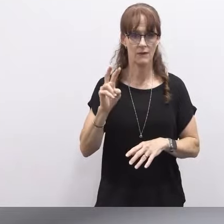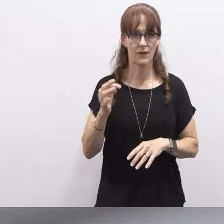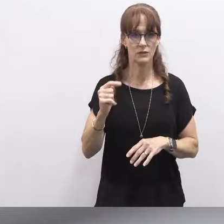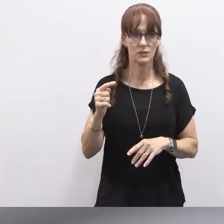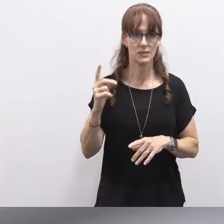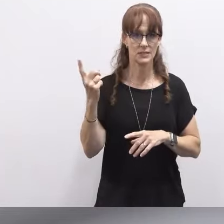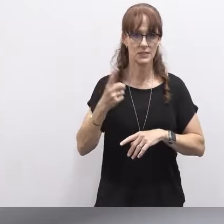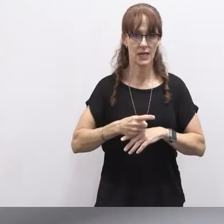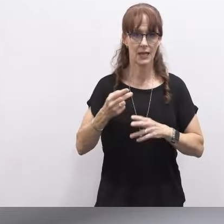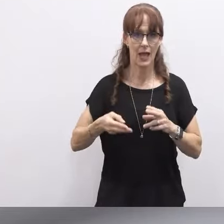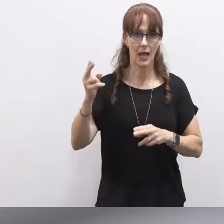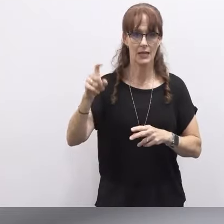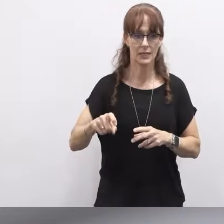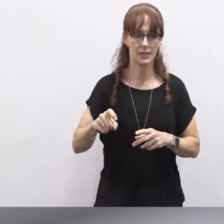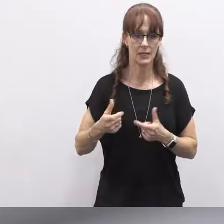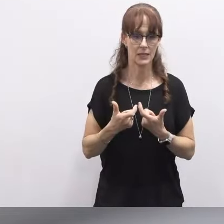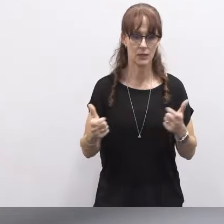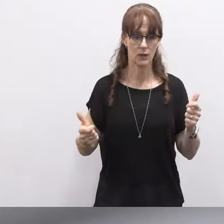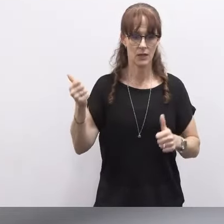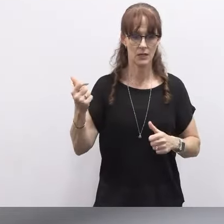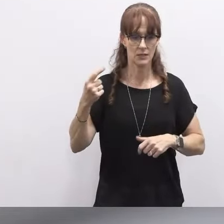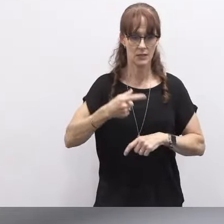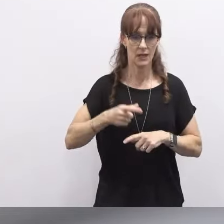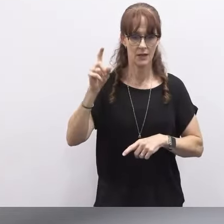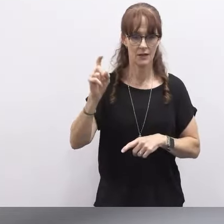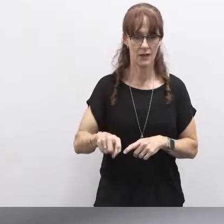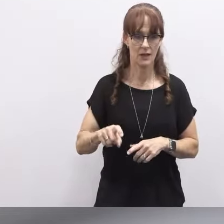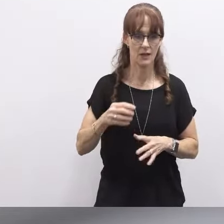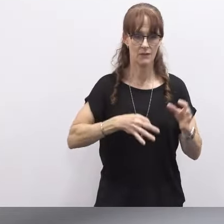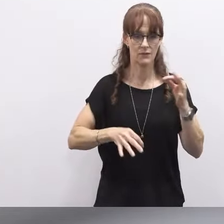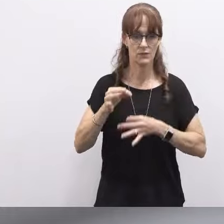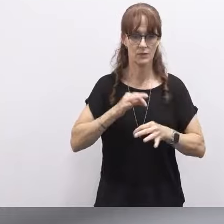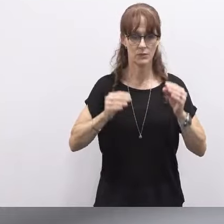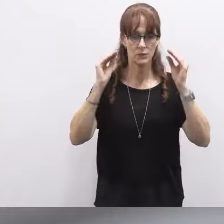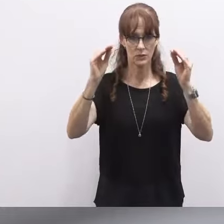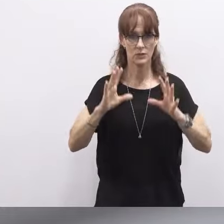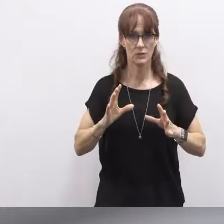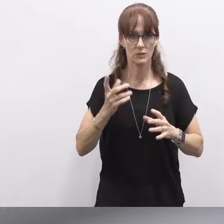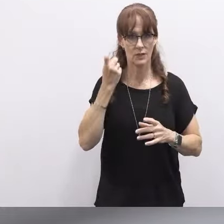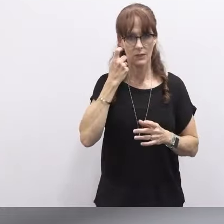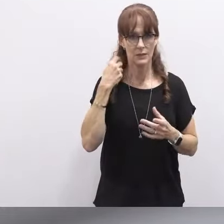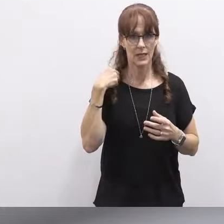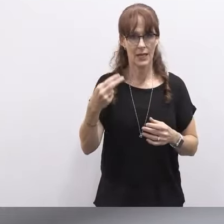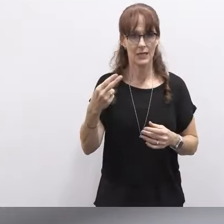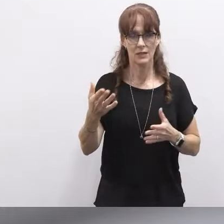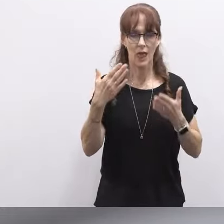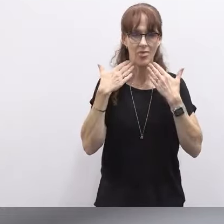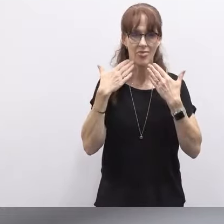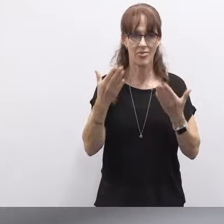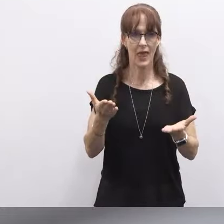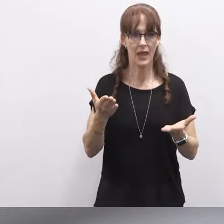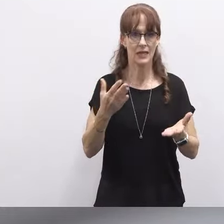In fact, the greatest day of need for substitute teachers in our recent history. So I just wanna thank the substitutes